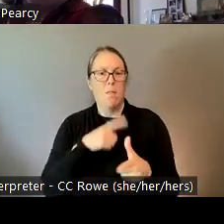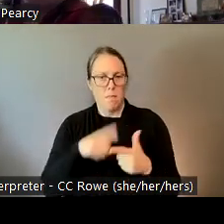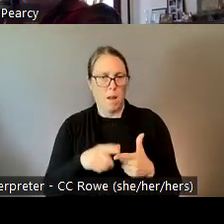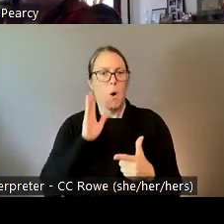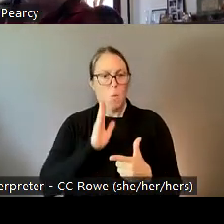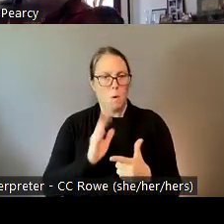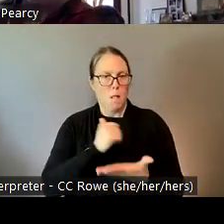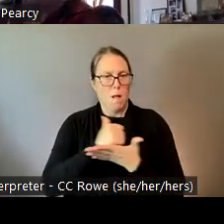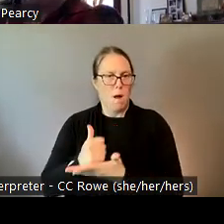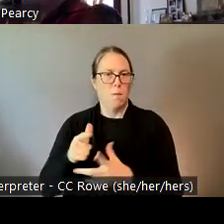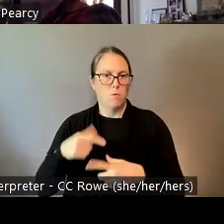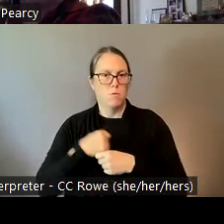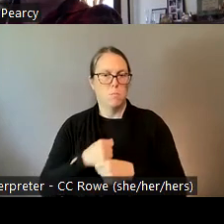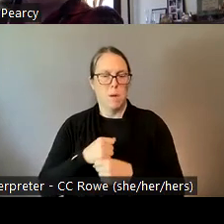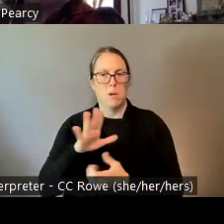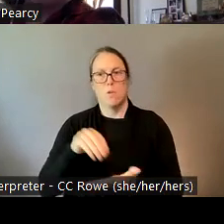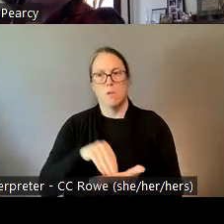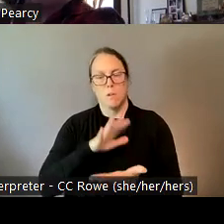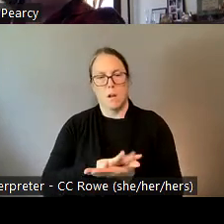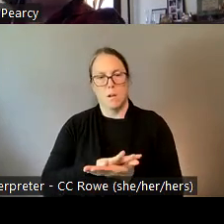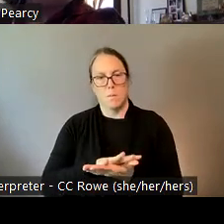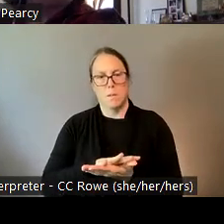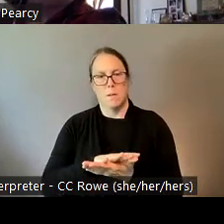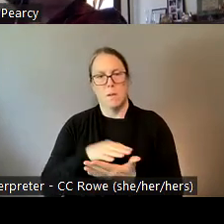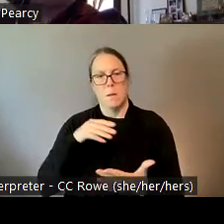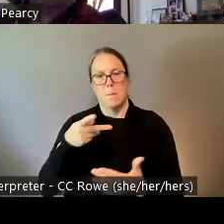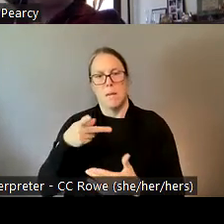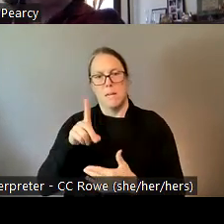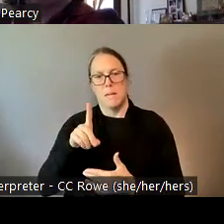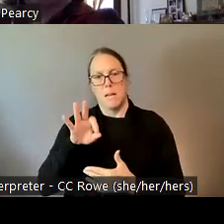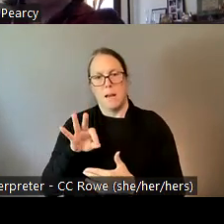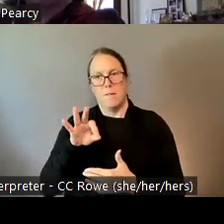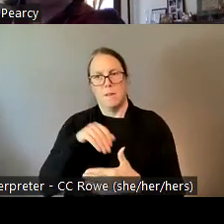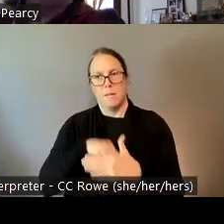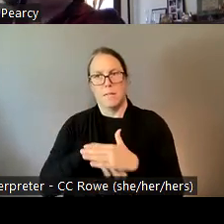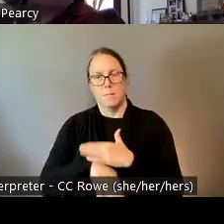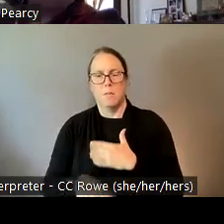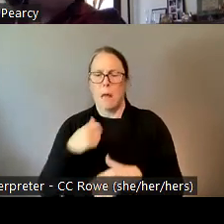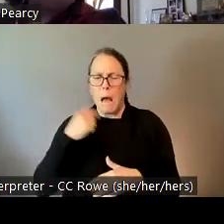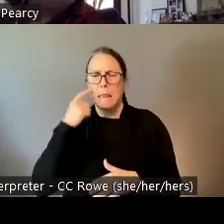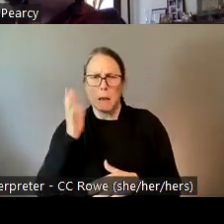And I think we'll have time, 'cause I think this is pretty important for people to see.